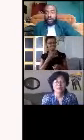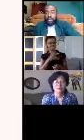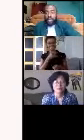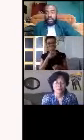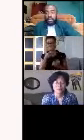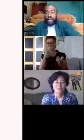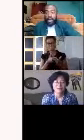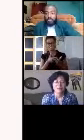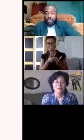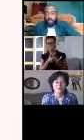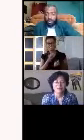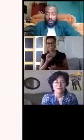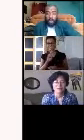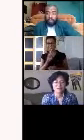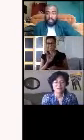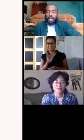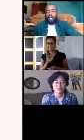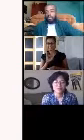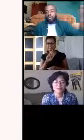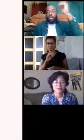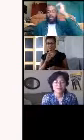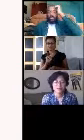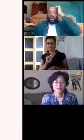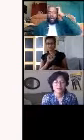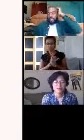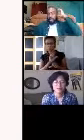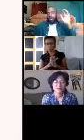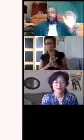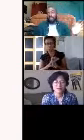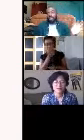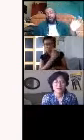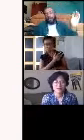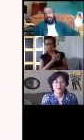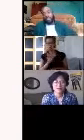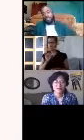it's ongoing and it's uncomfortable as well. So we will move on to sort of a few pieces